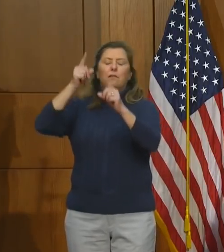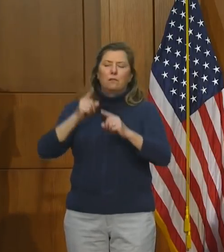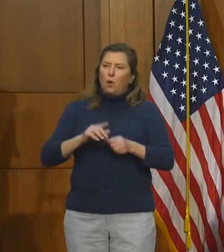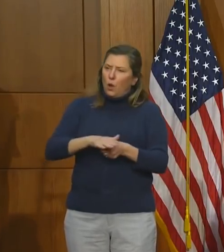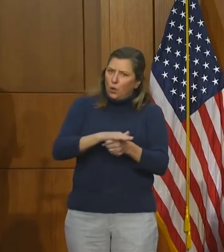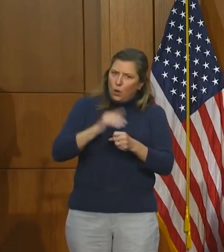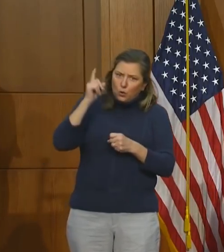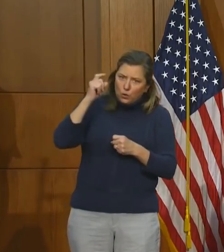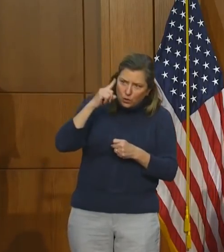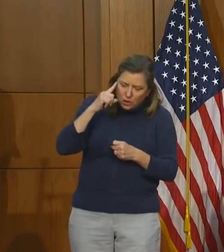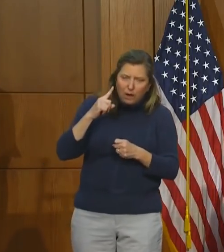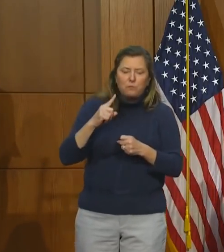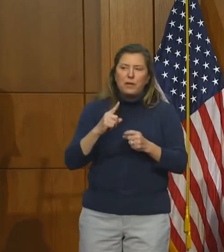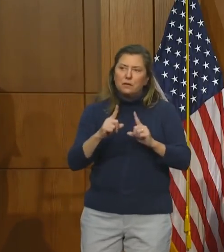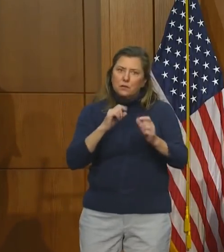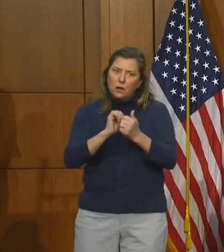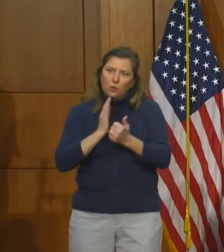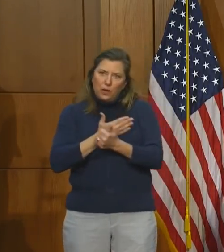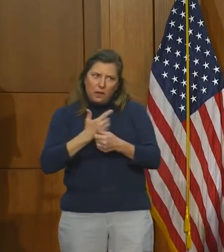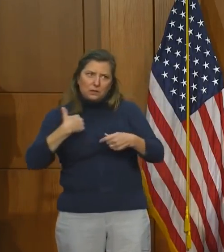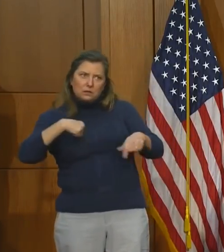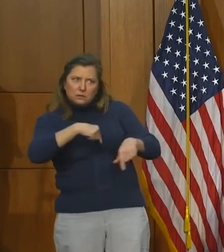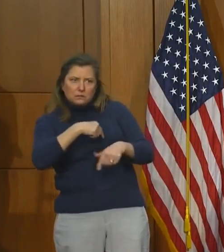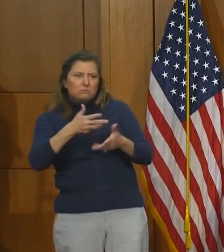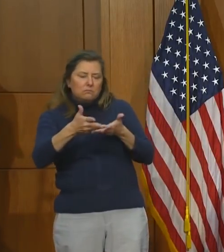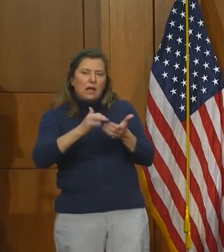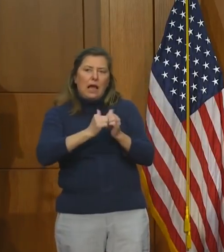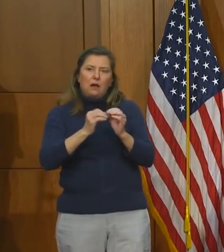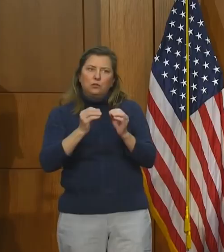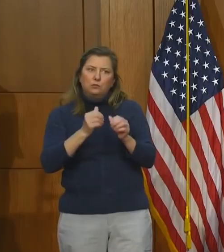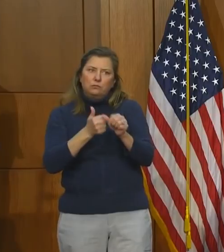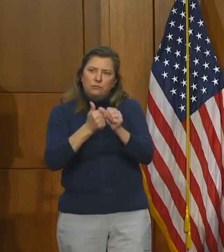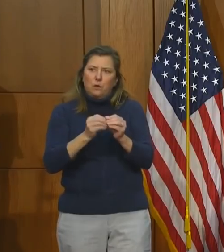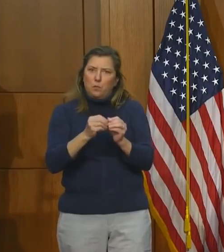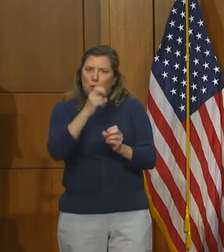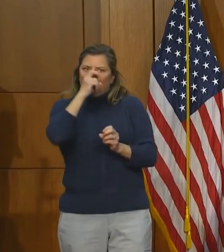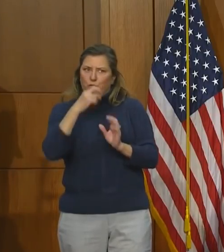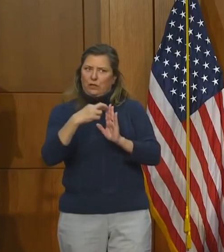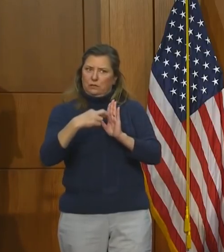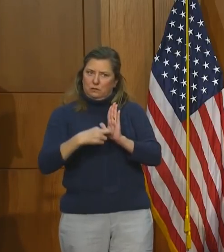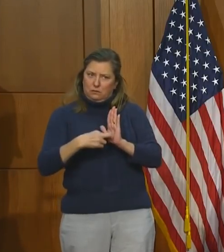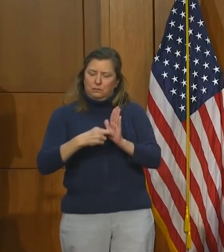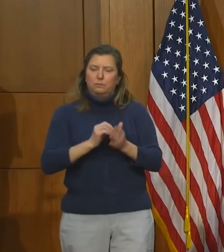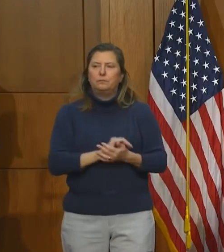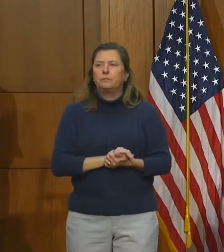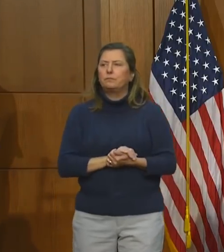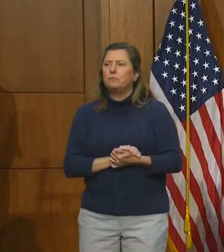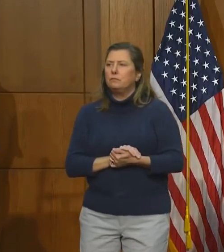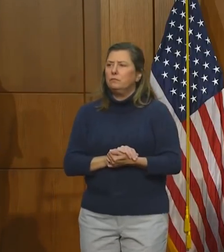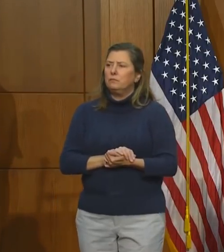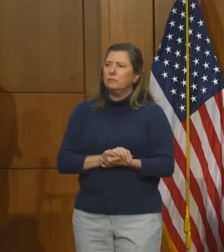PHASE ONE RESTRICTIONS WILL BE A FLOOR. NOT A CEILING AND LOCAL GOVERNMENTS TO CONSULT